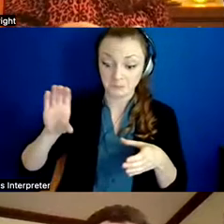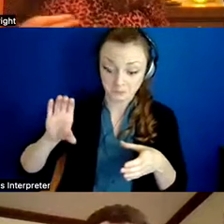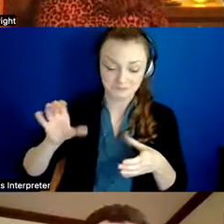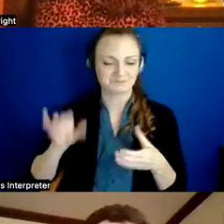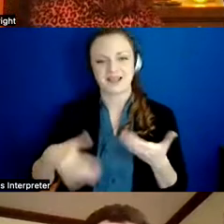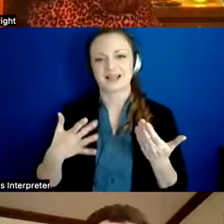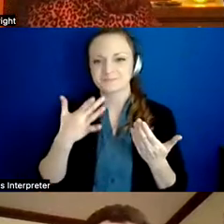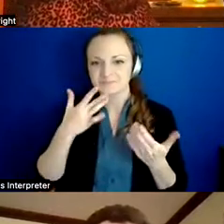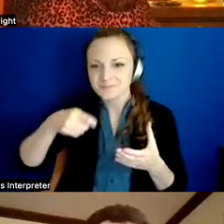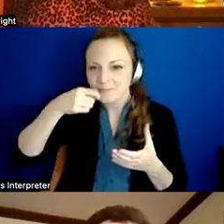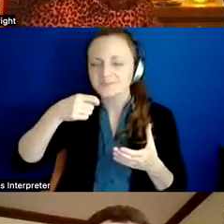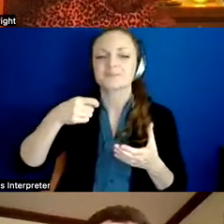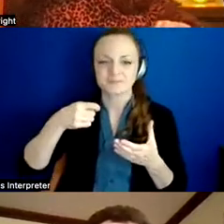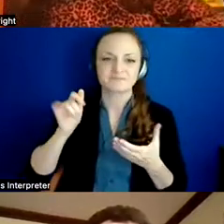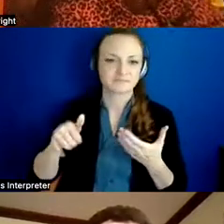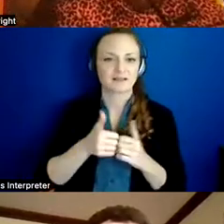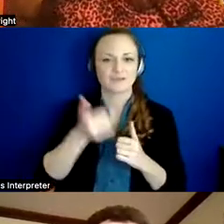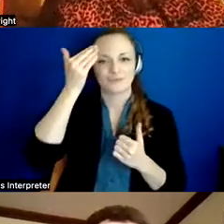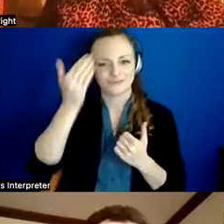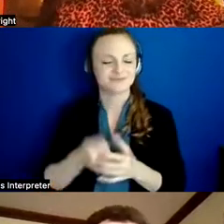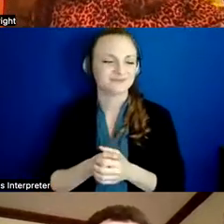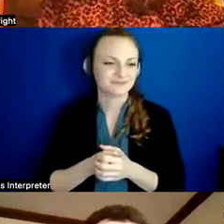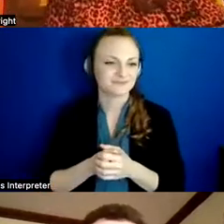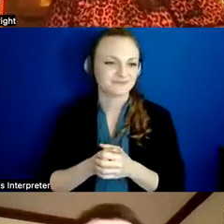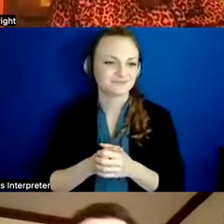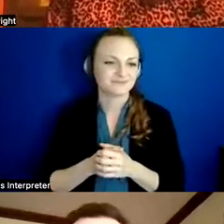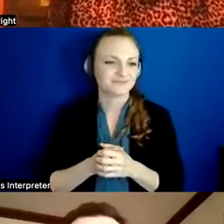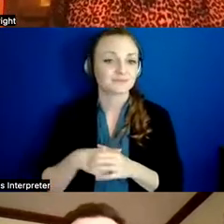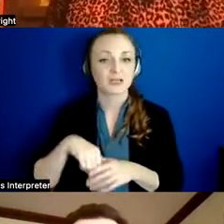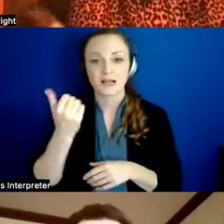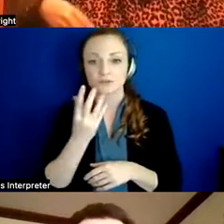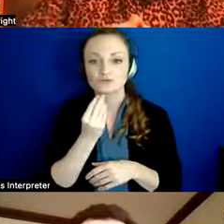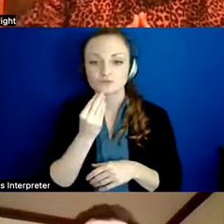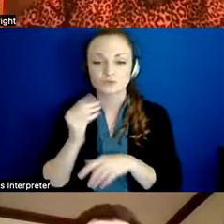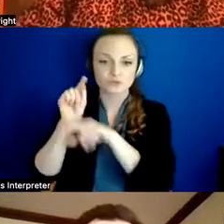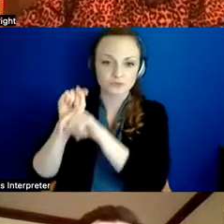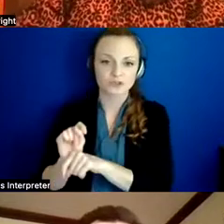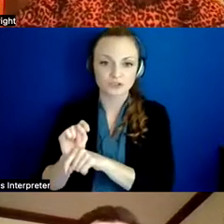19:36:56 going to say that other Jewish traditions make horoset differently.